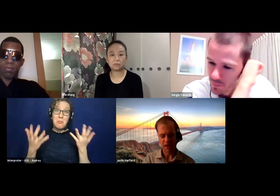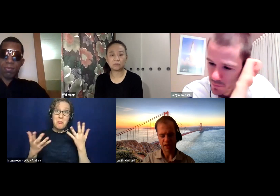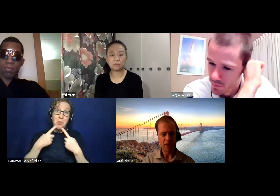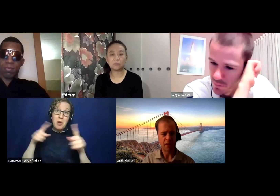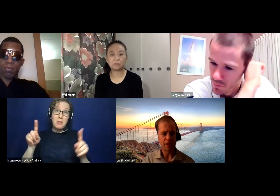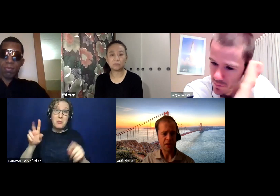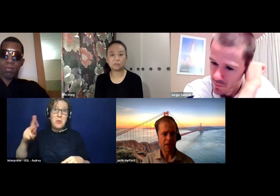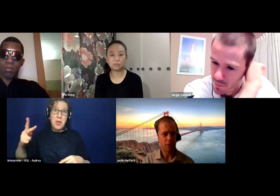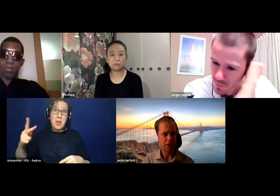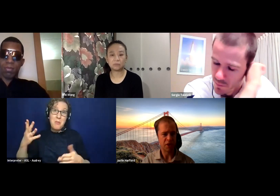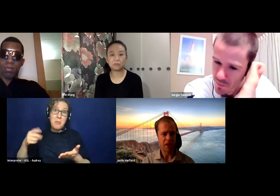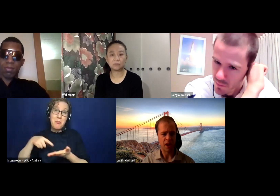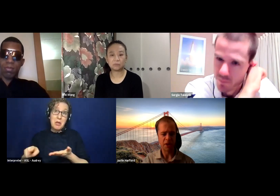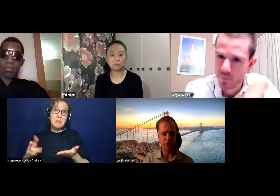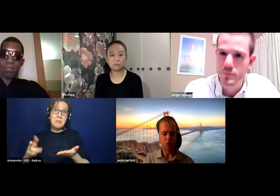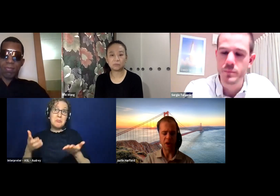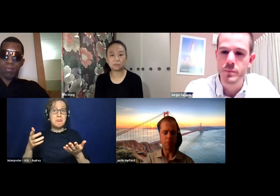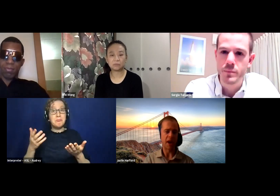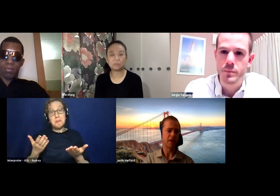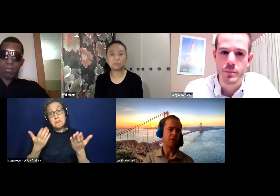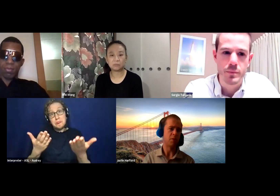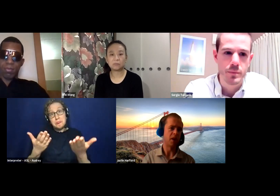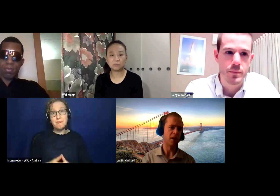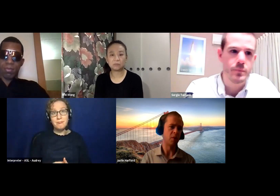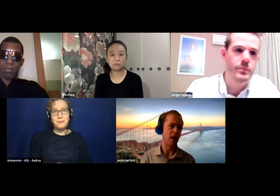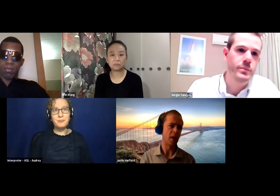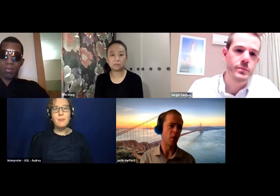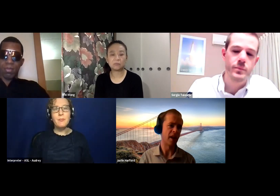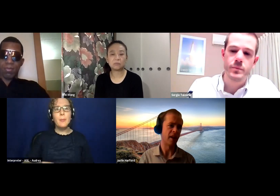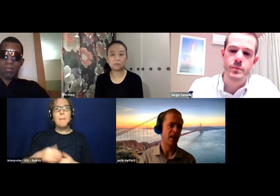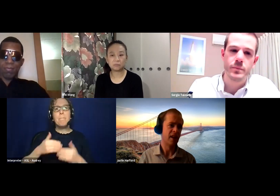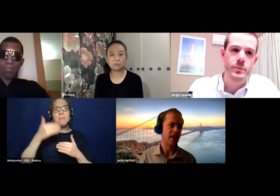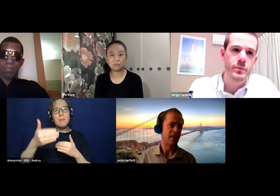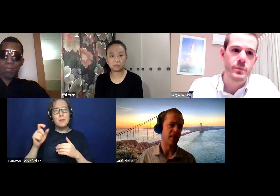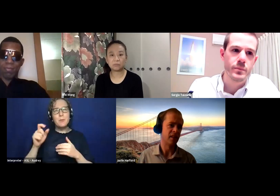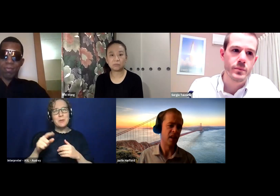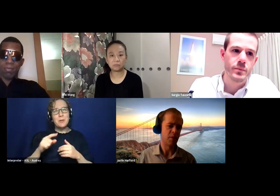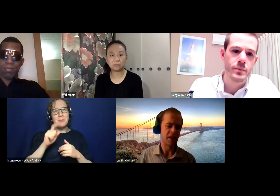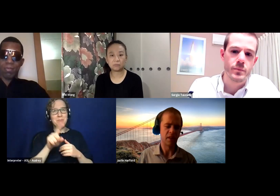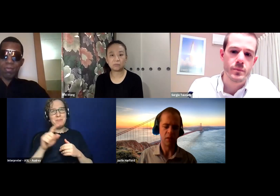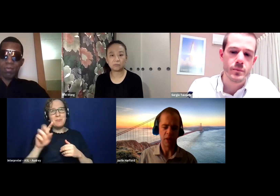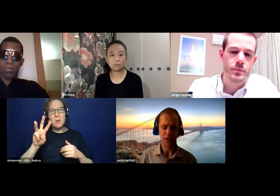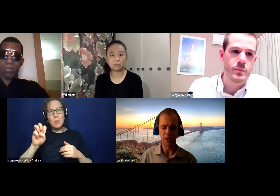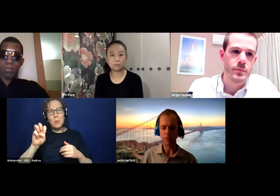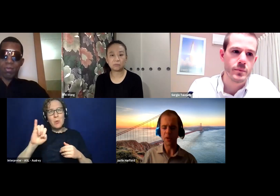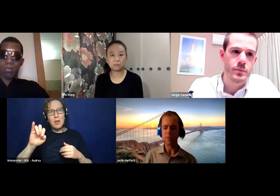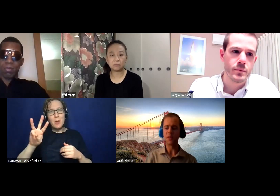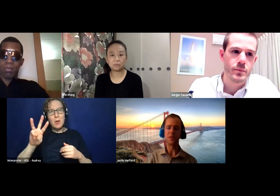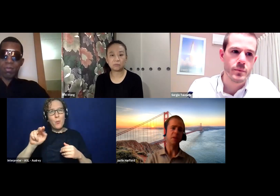Now, this next question I want to draw back to Wei Wang, and I'm going to actually frame this